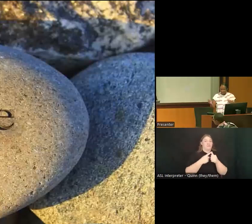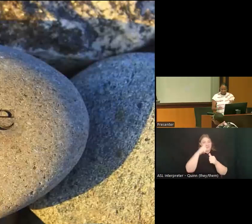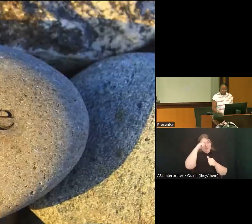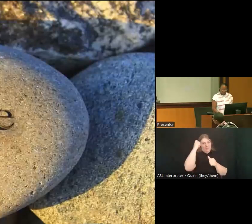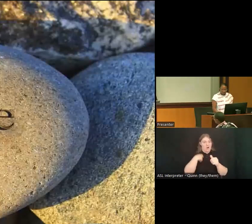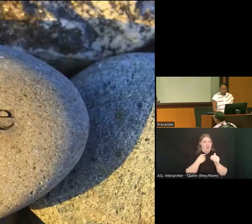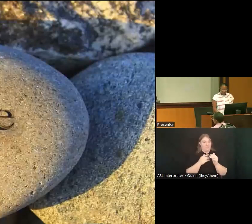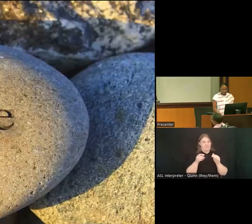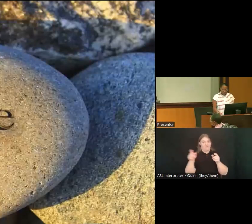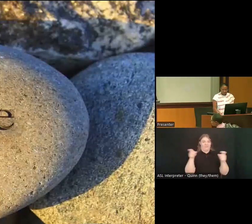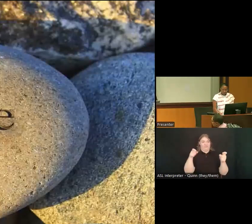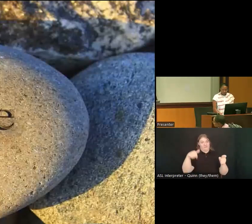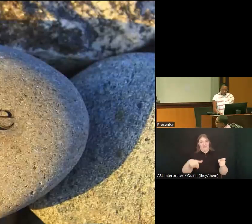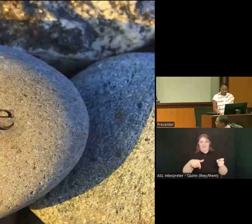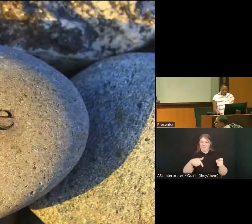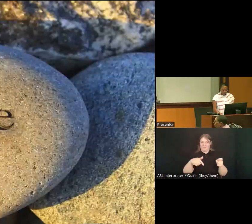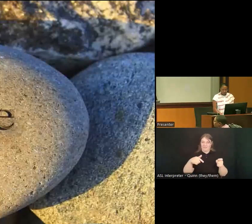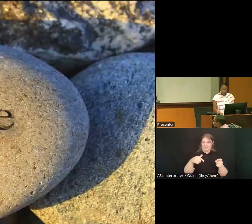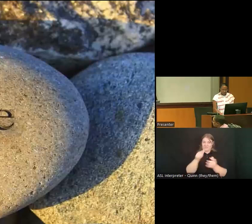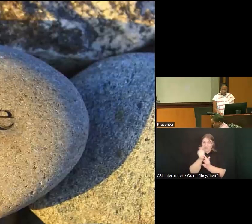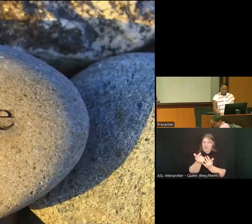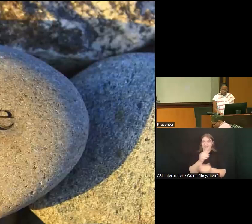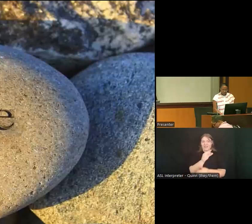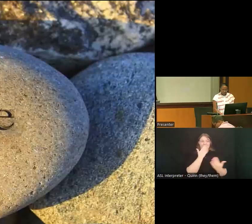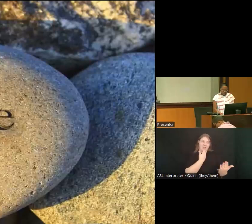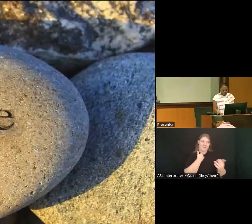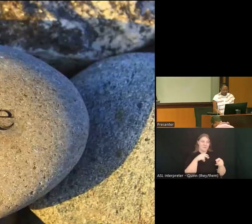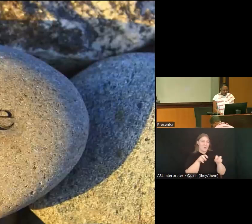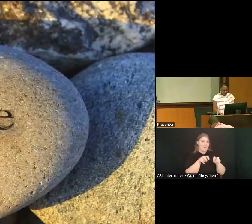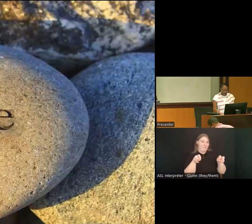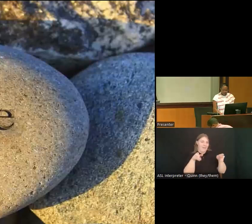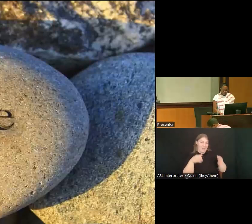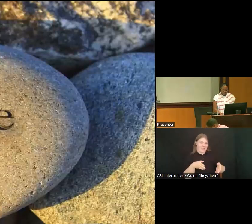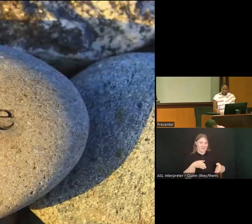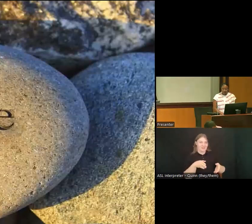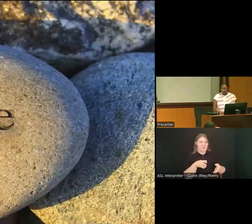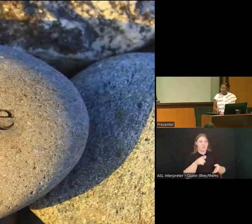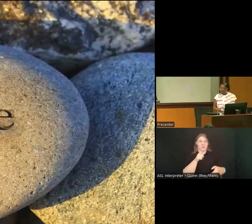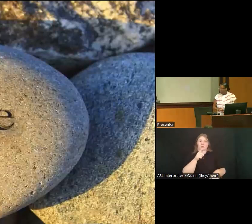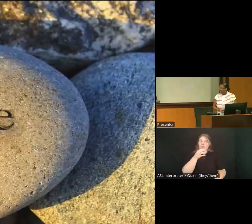you to the panelists who I'm going to introduce in more depth in a few minutes um but thank you